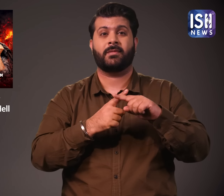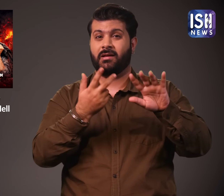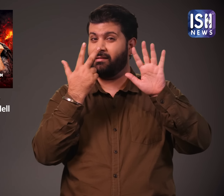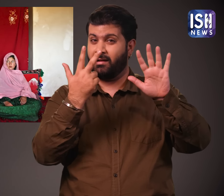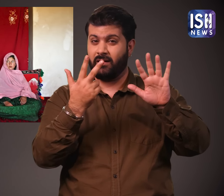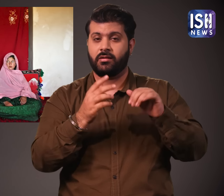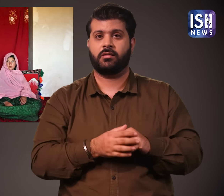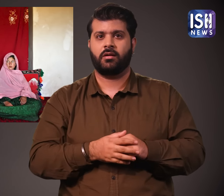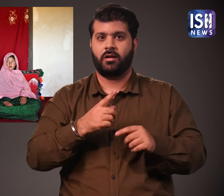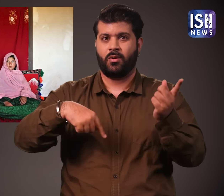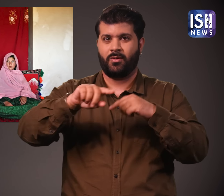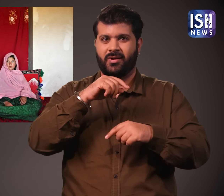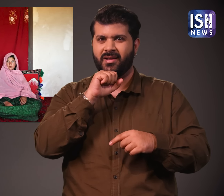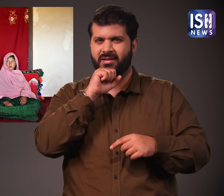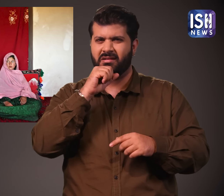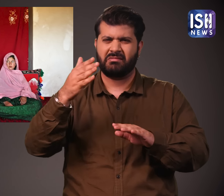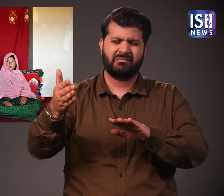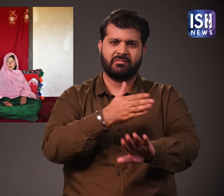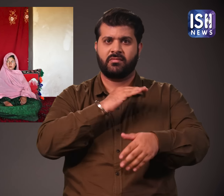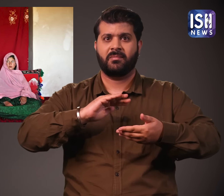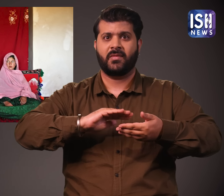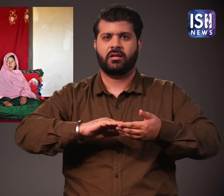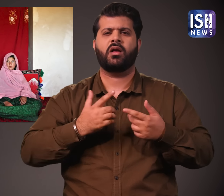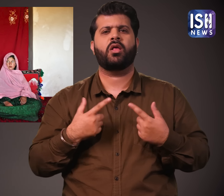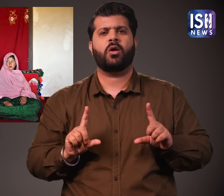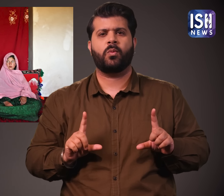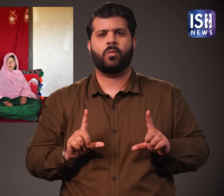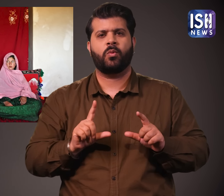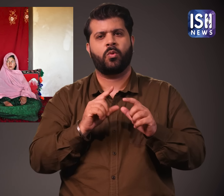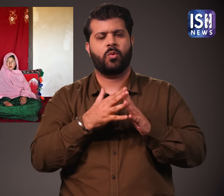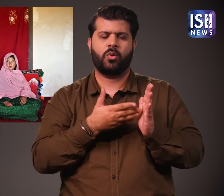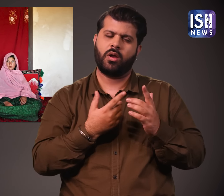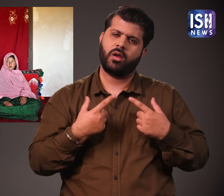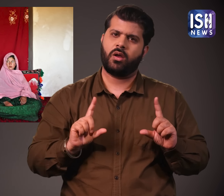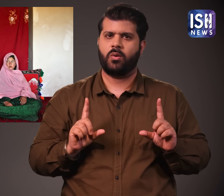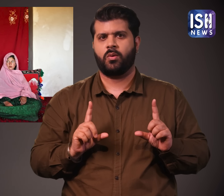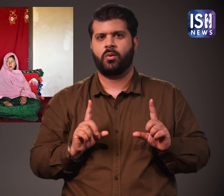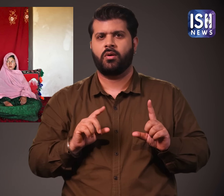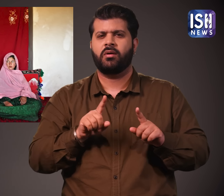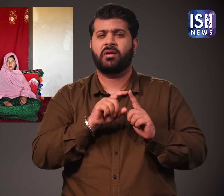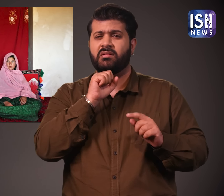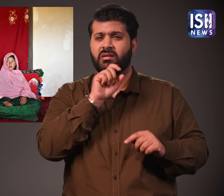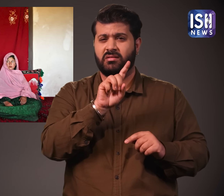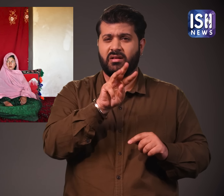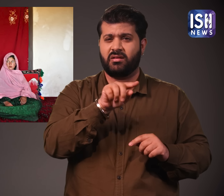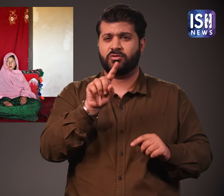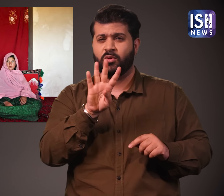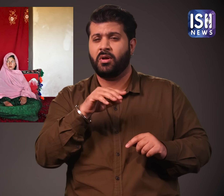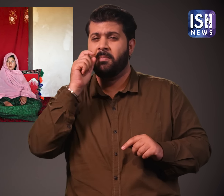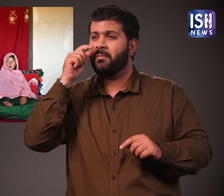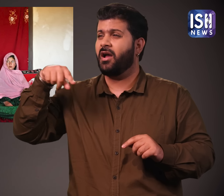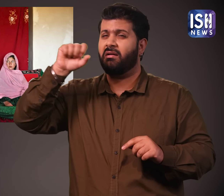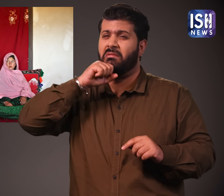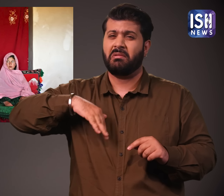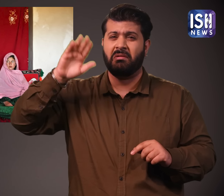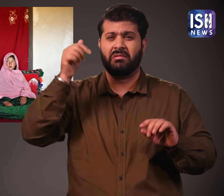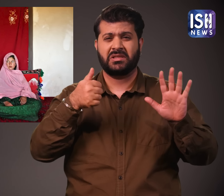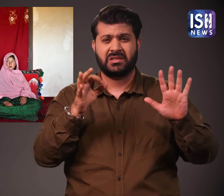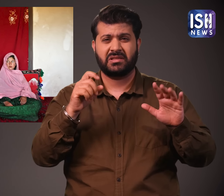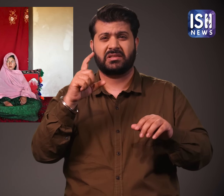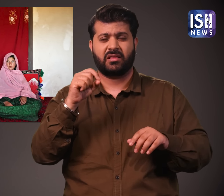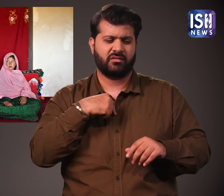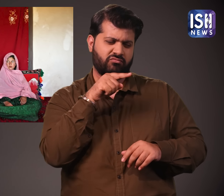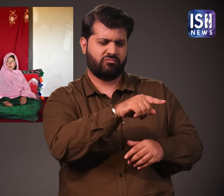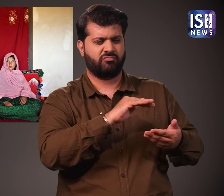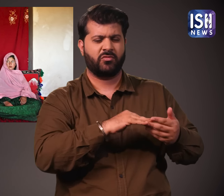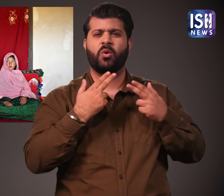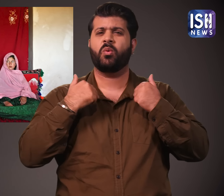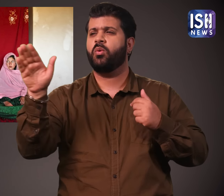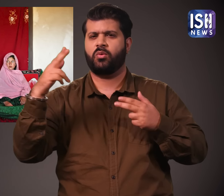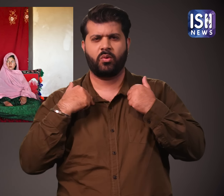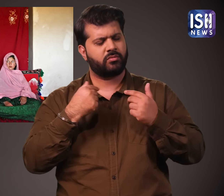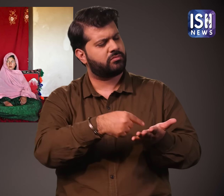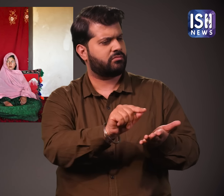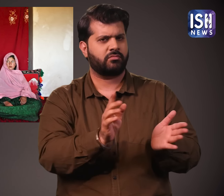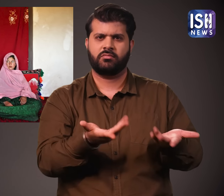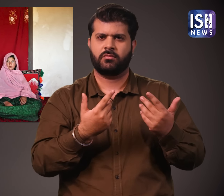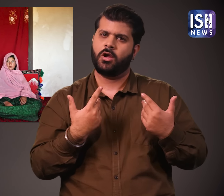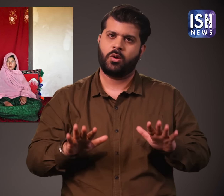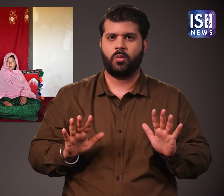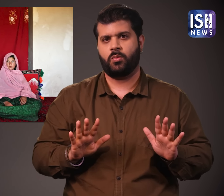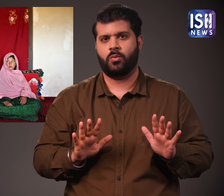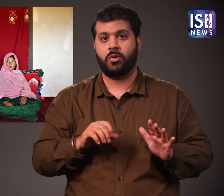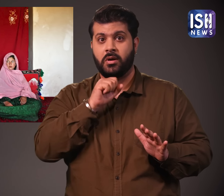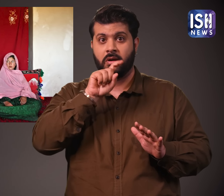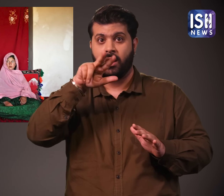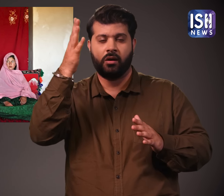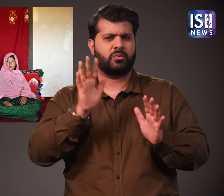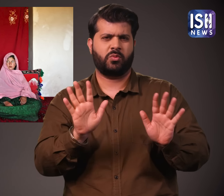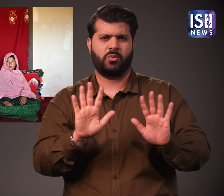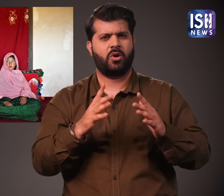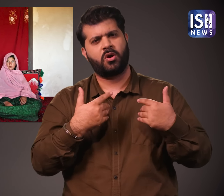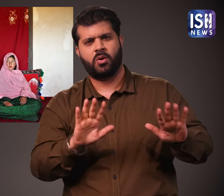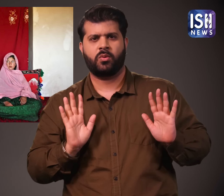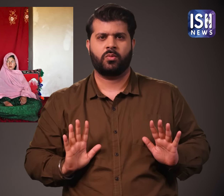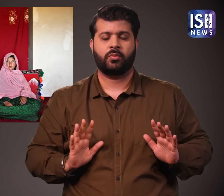8. Girls can legally marry at young ages, sometimes around 13–14 years, with legal approval, while the man may be over 60 years of age.